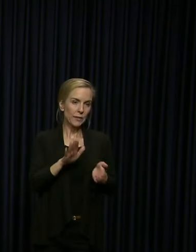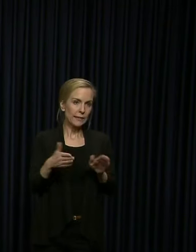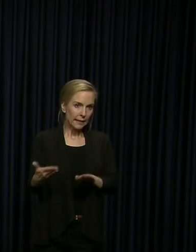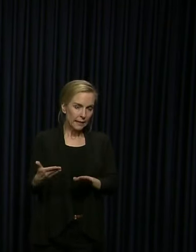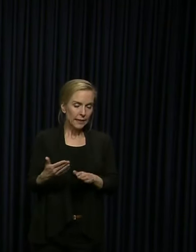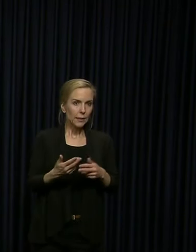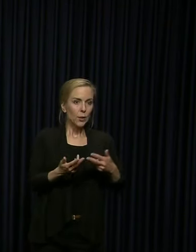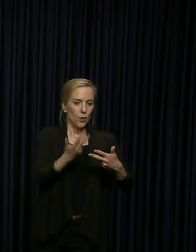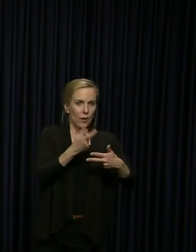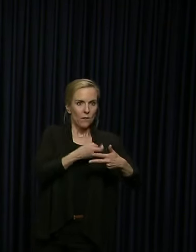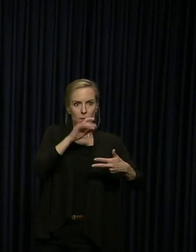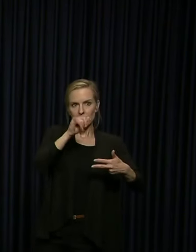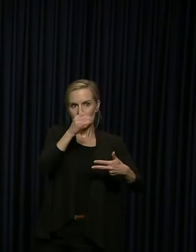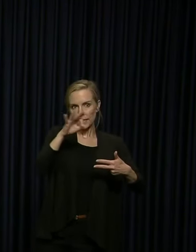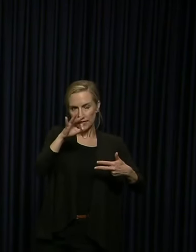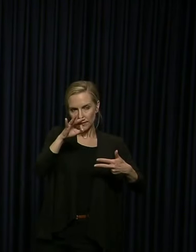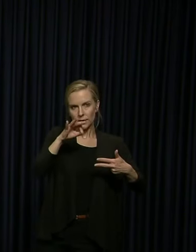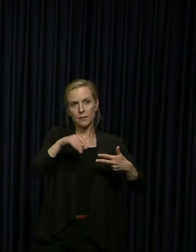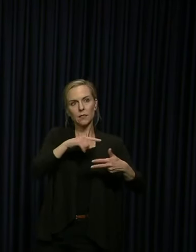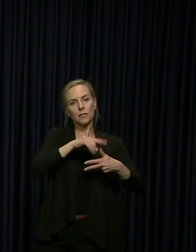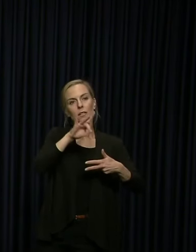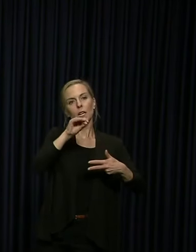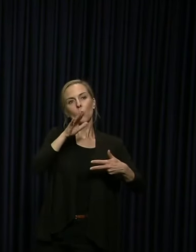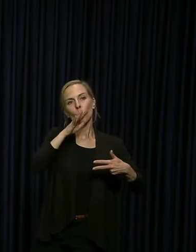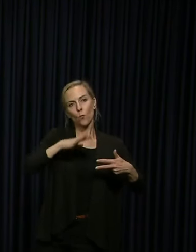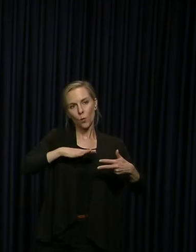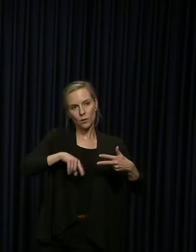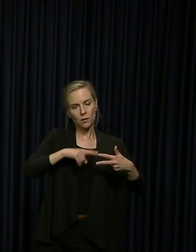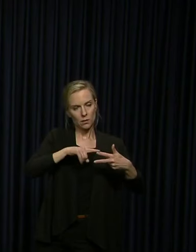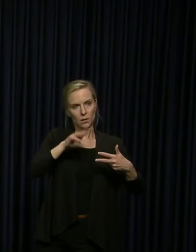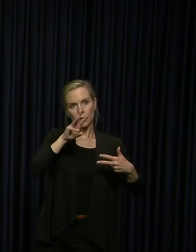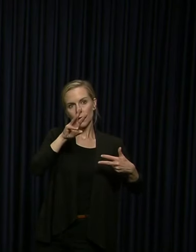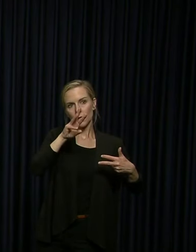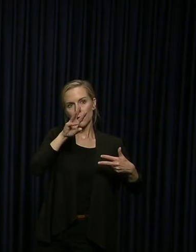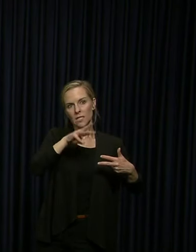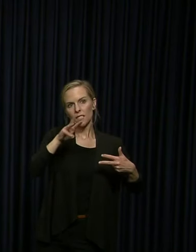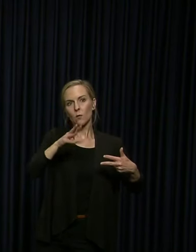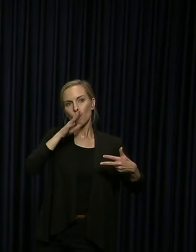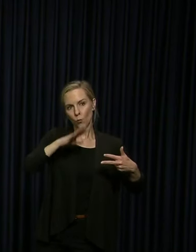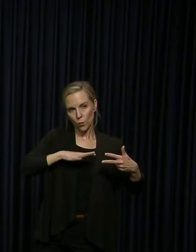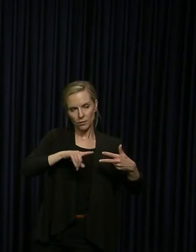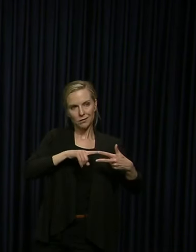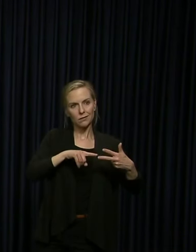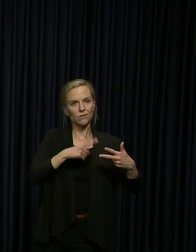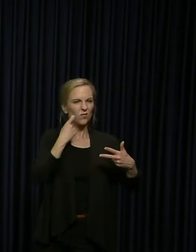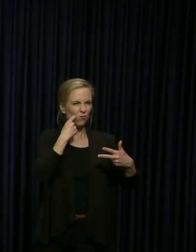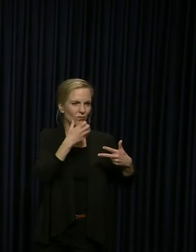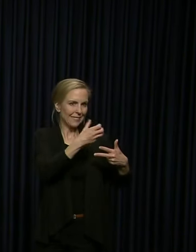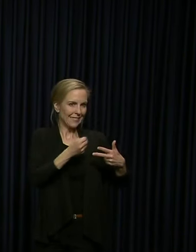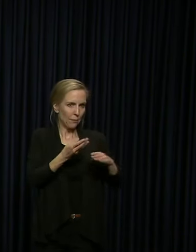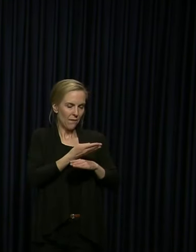TO ABOUT TEN MINUTES OF QUESTIONS.